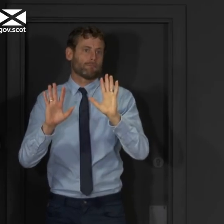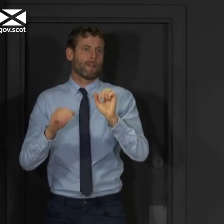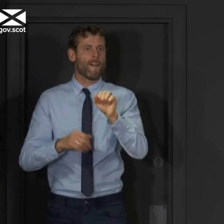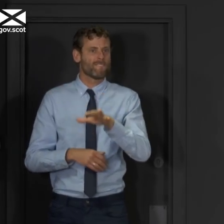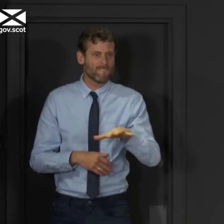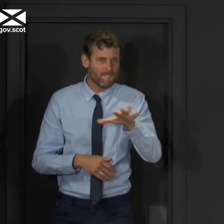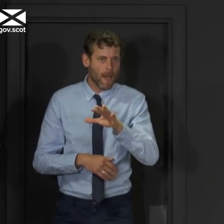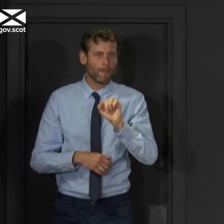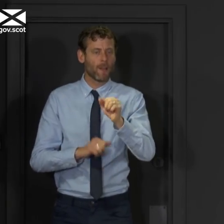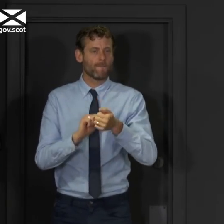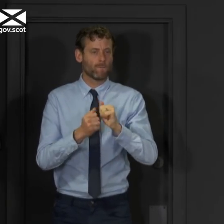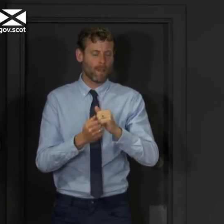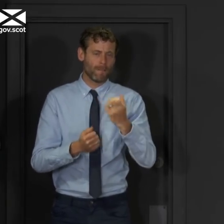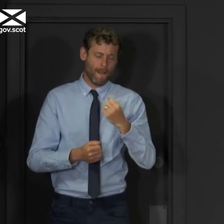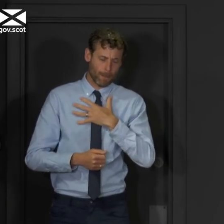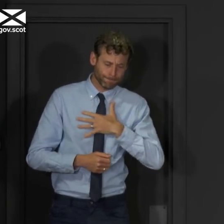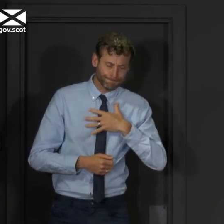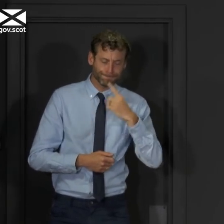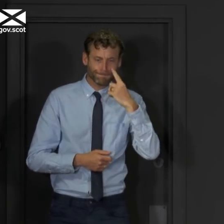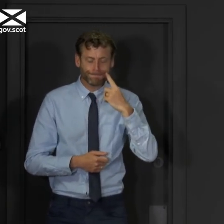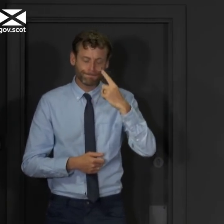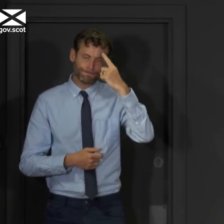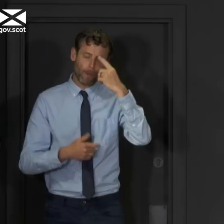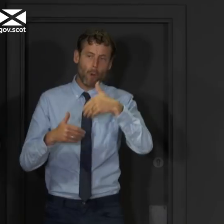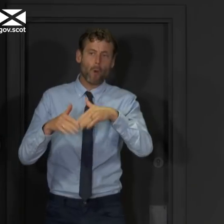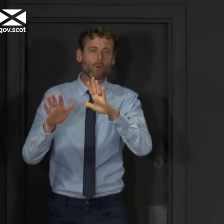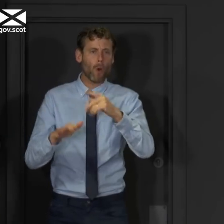and friends. So - again - I want to send my deepest condolences to everyone who has lost